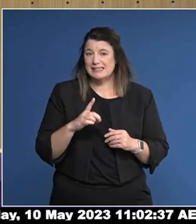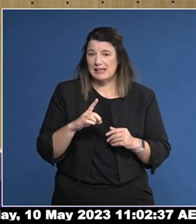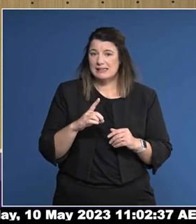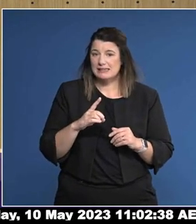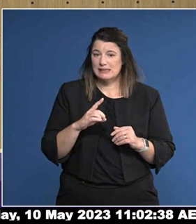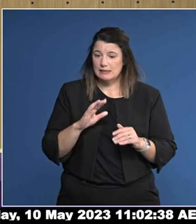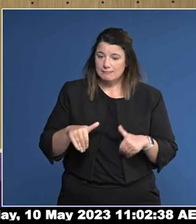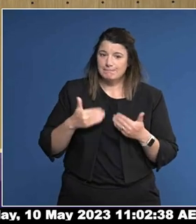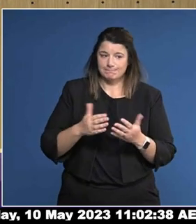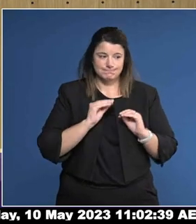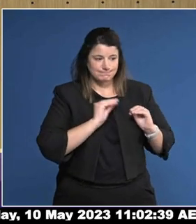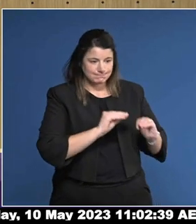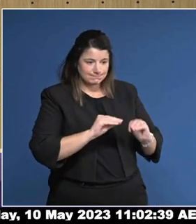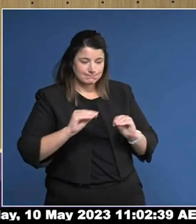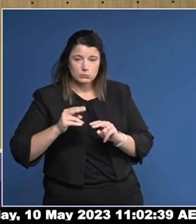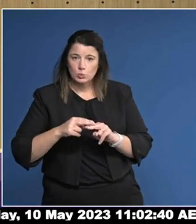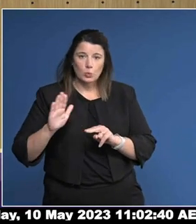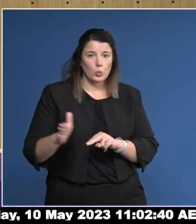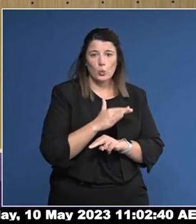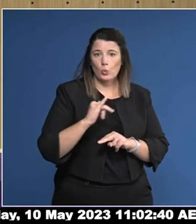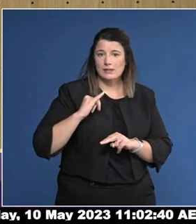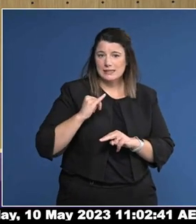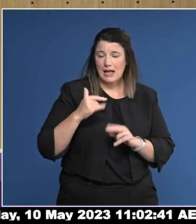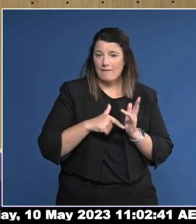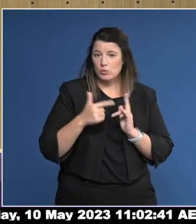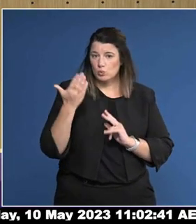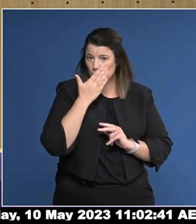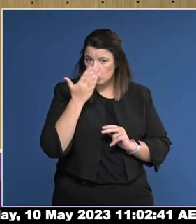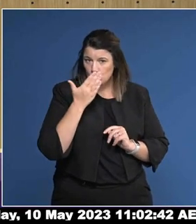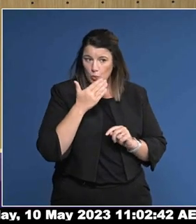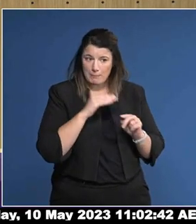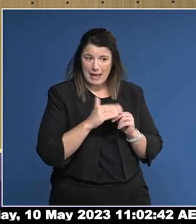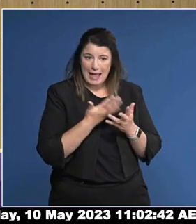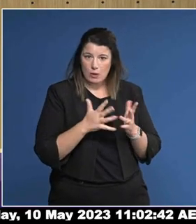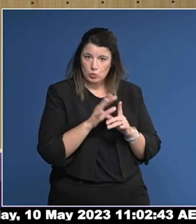professional development around those matters and - To just that one school?